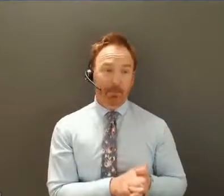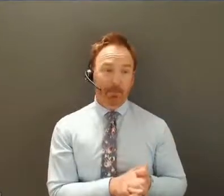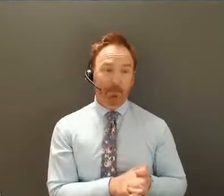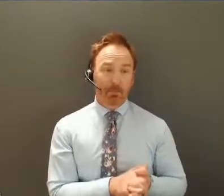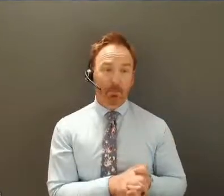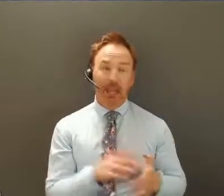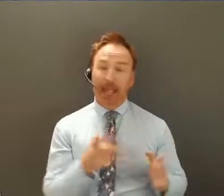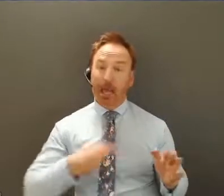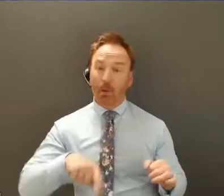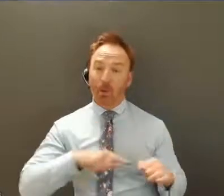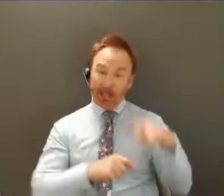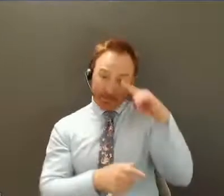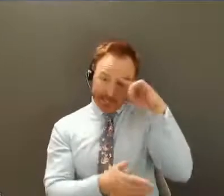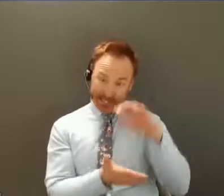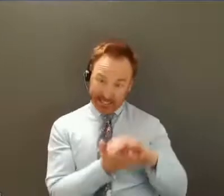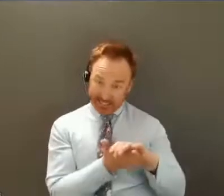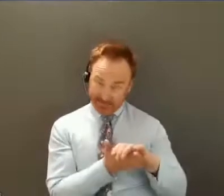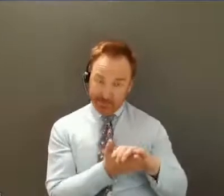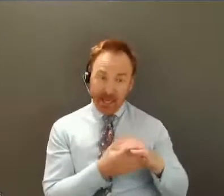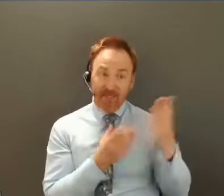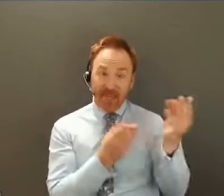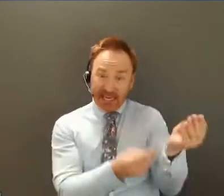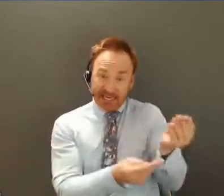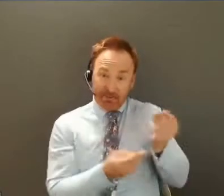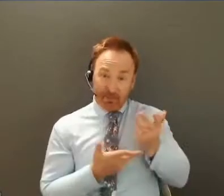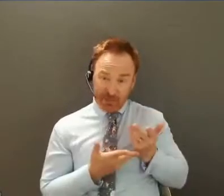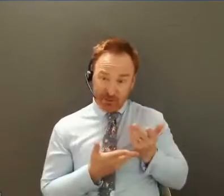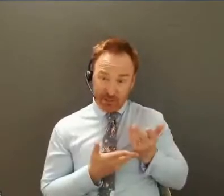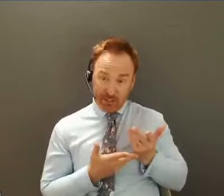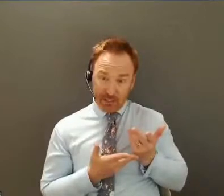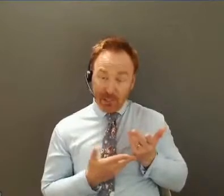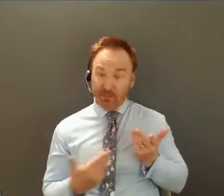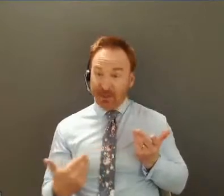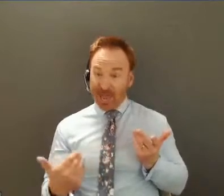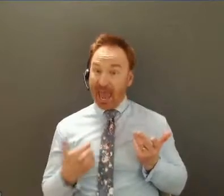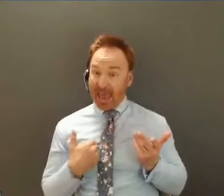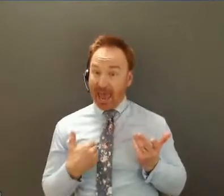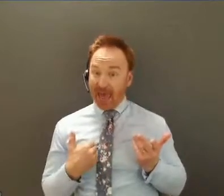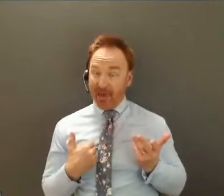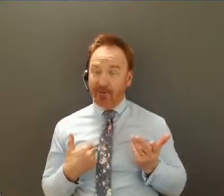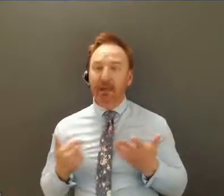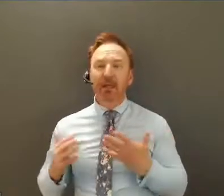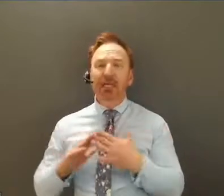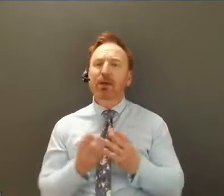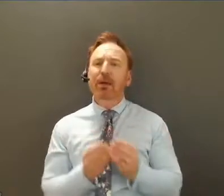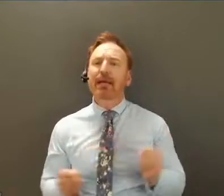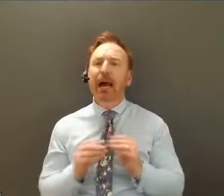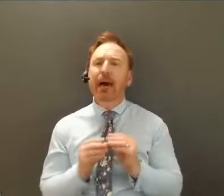youth. The exact breakdown I don't have with me. Pat: Next question?